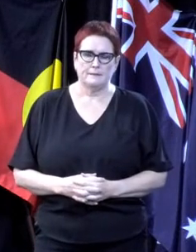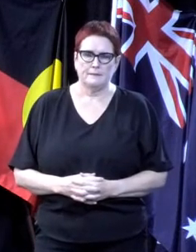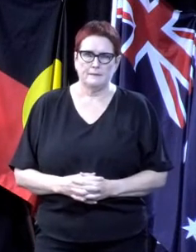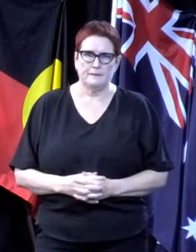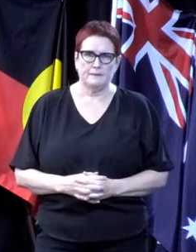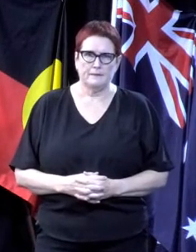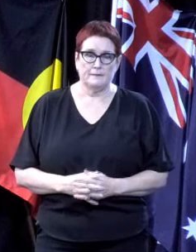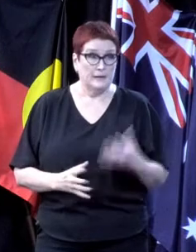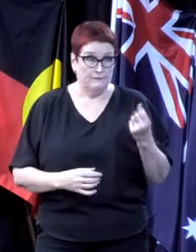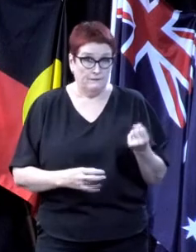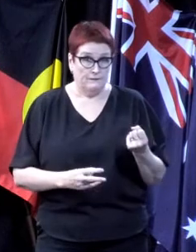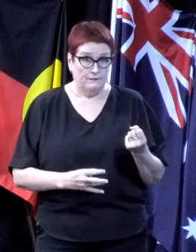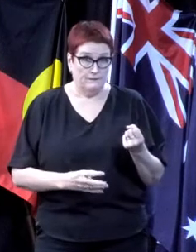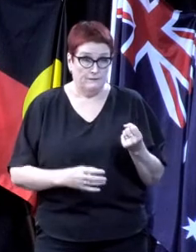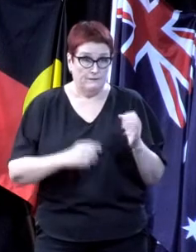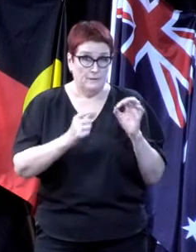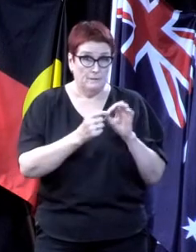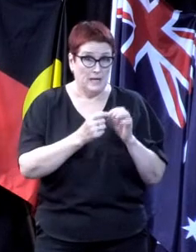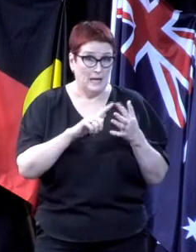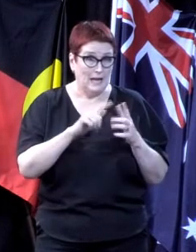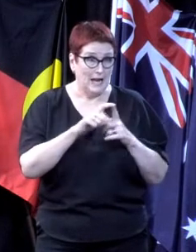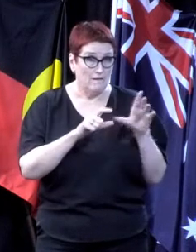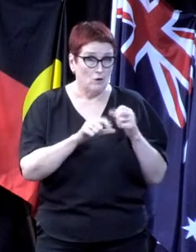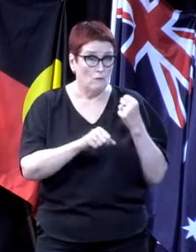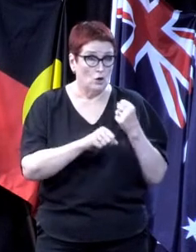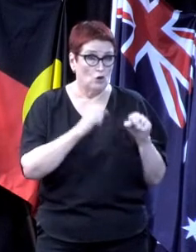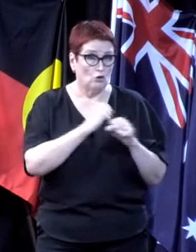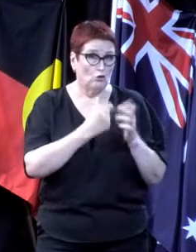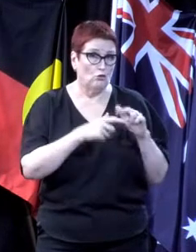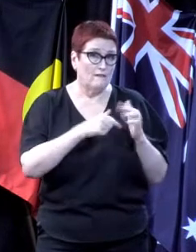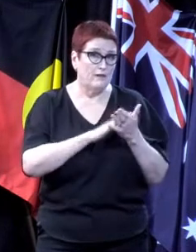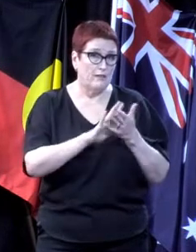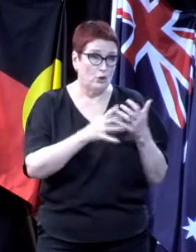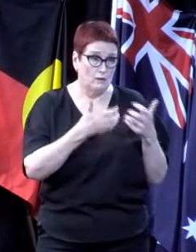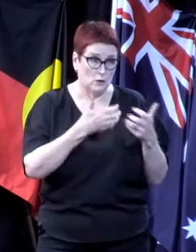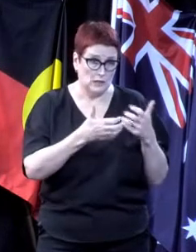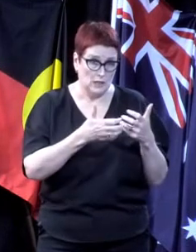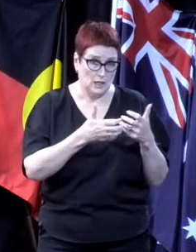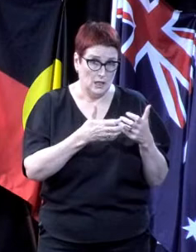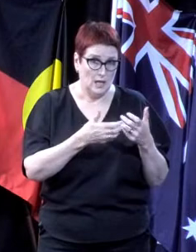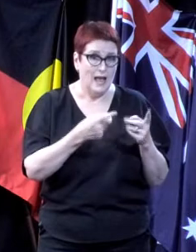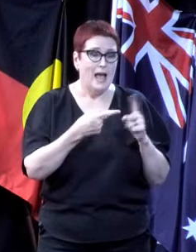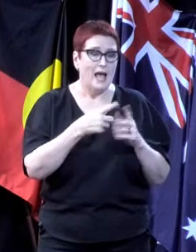Do you hold a Bachelor of Education from Griffith University and a Diploma of Teaching in Primary